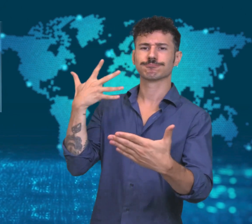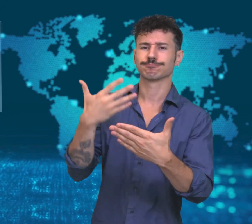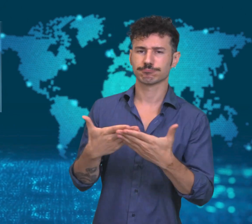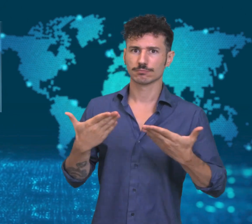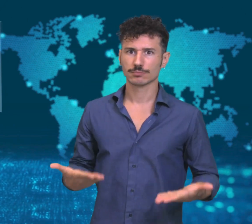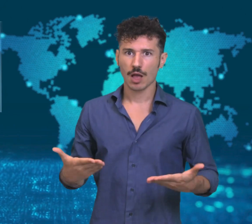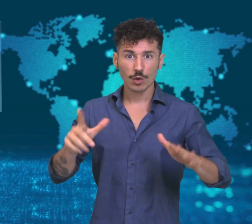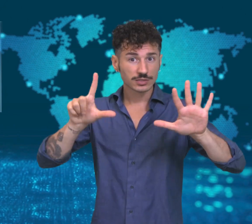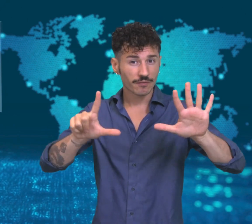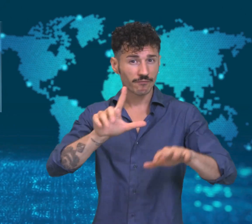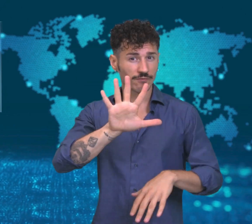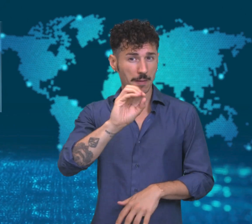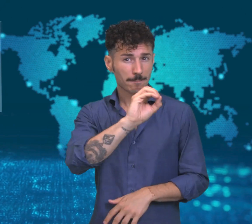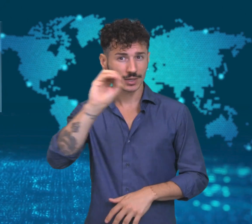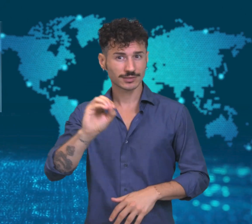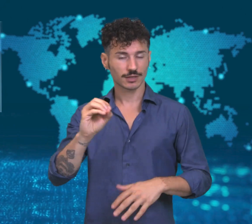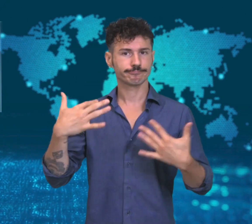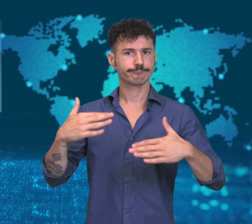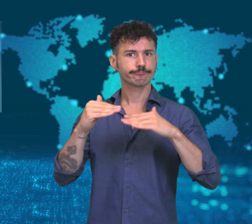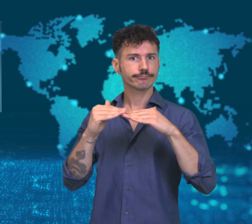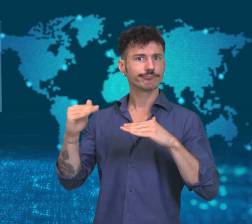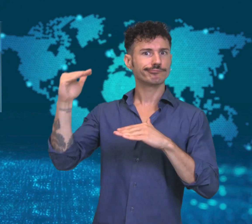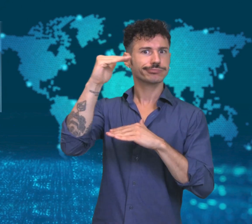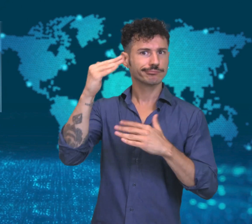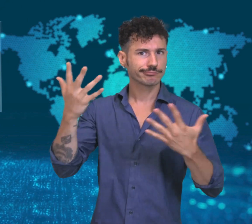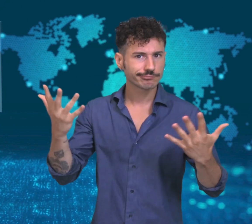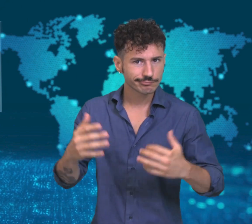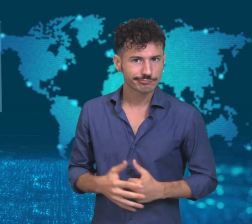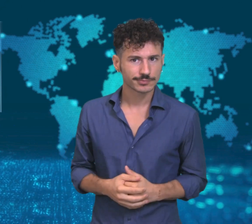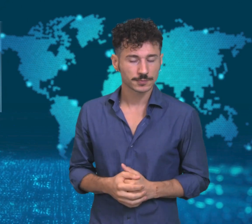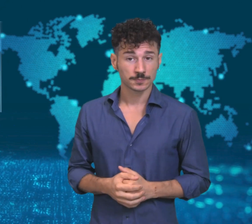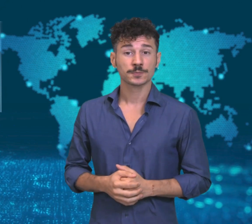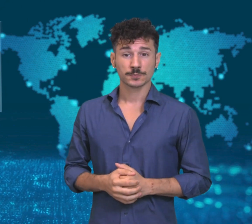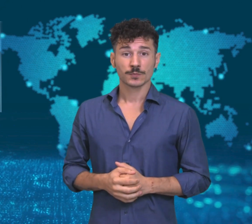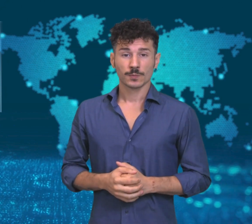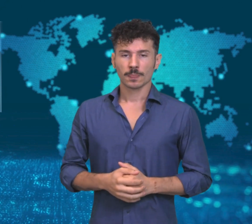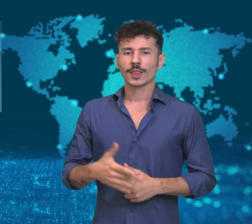their eateries and street stands.